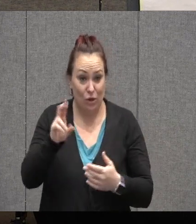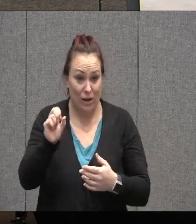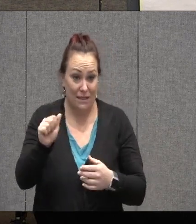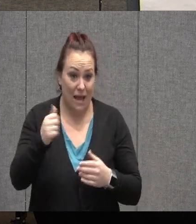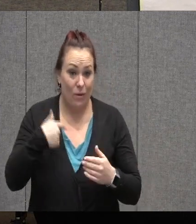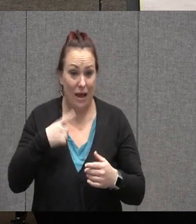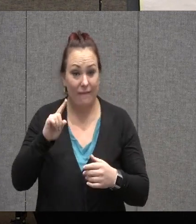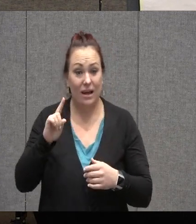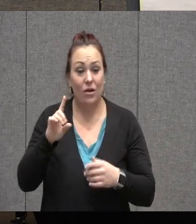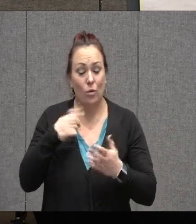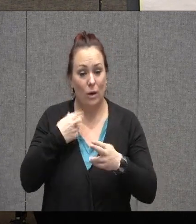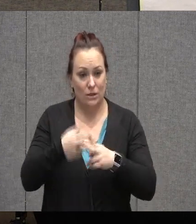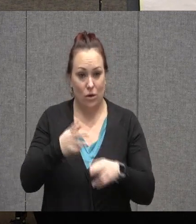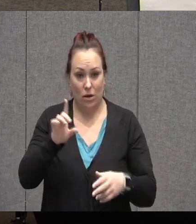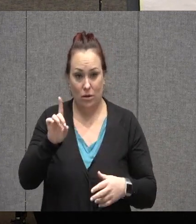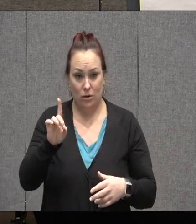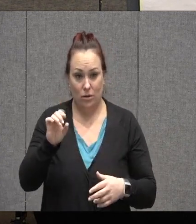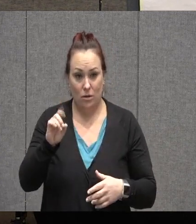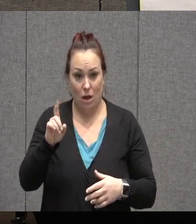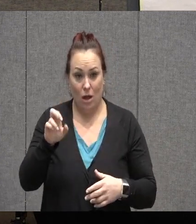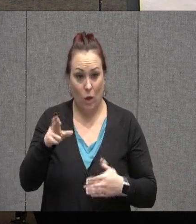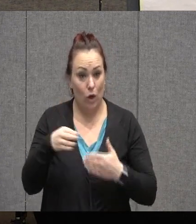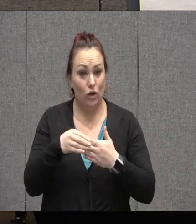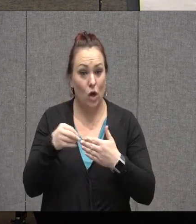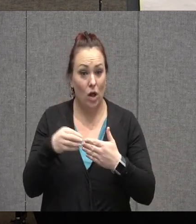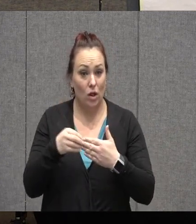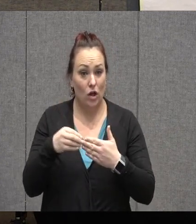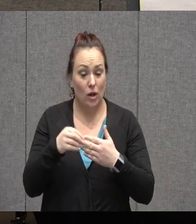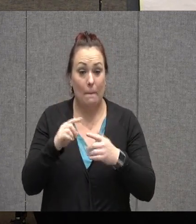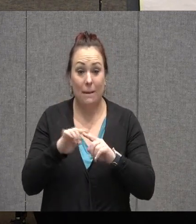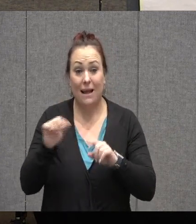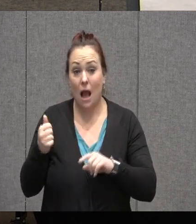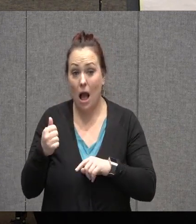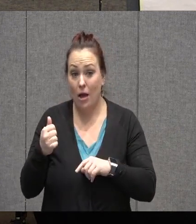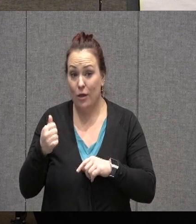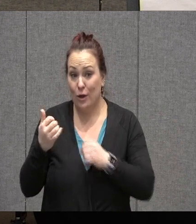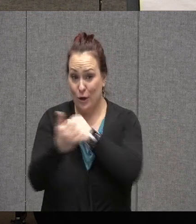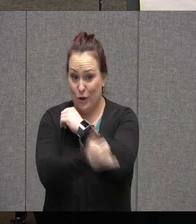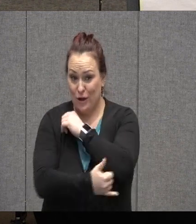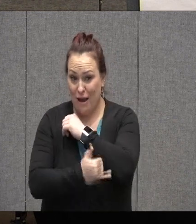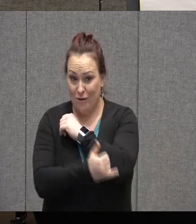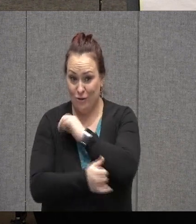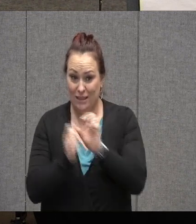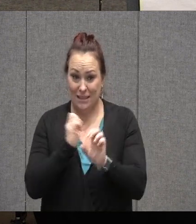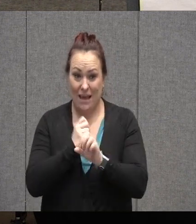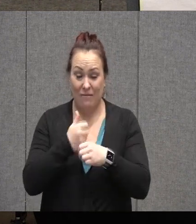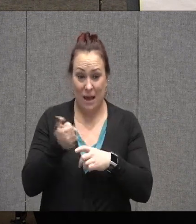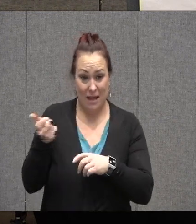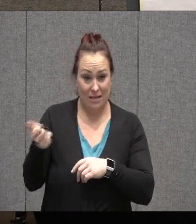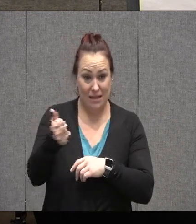But other countries have created their own currency, and we're gonna take a look at those today.